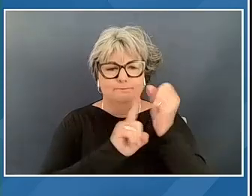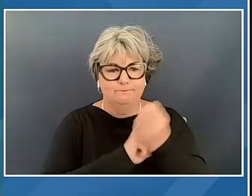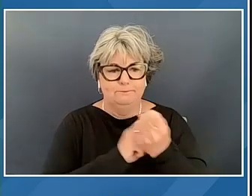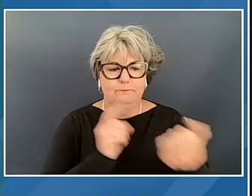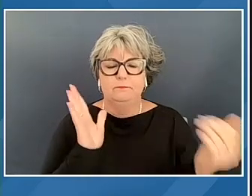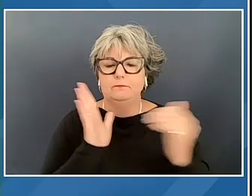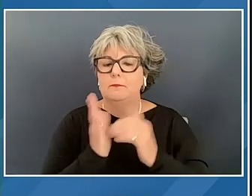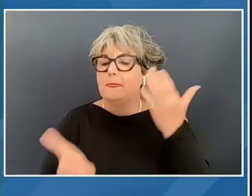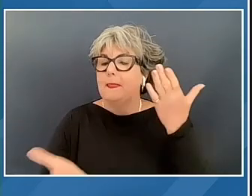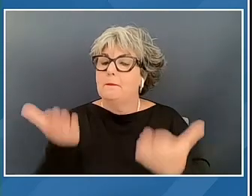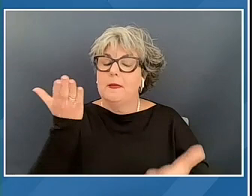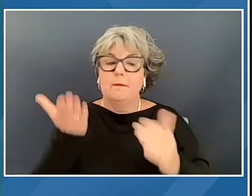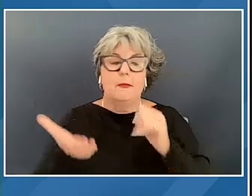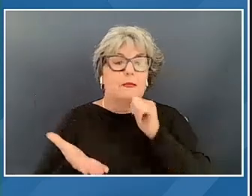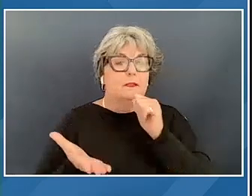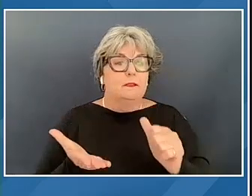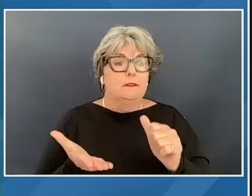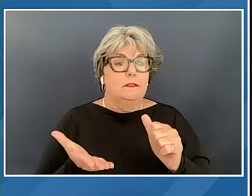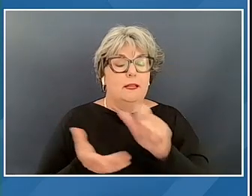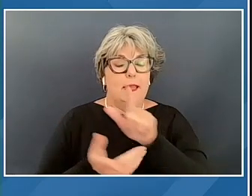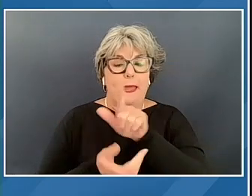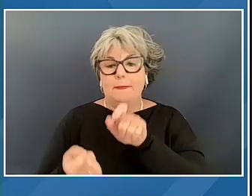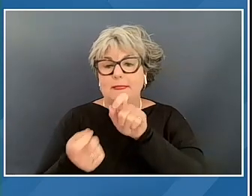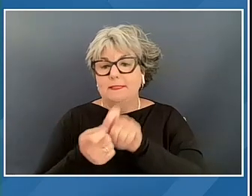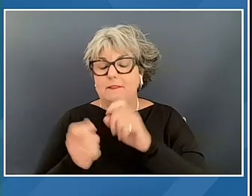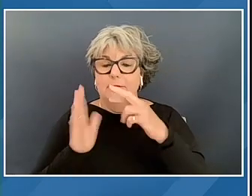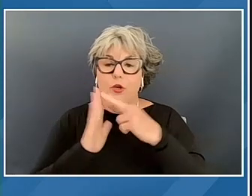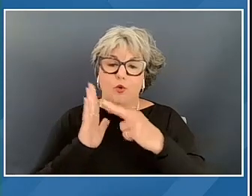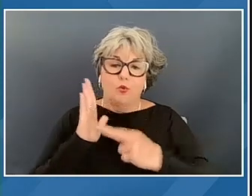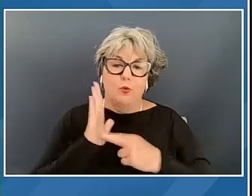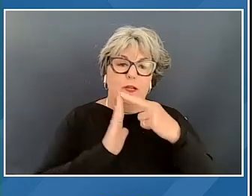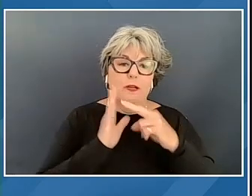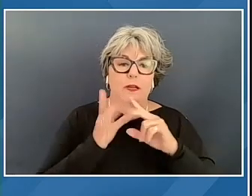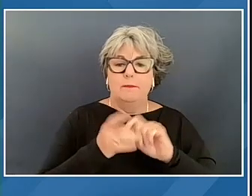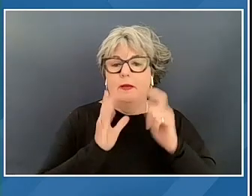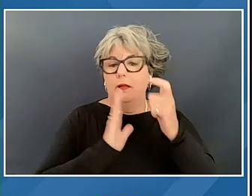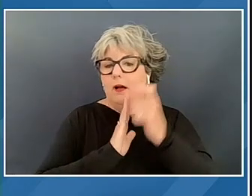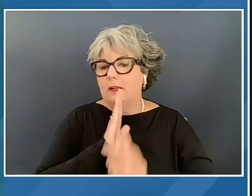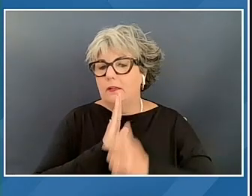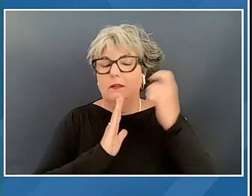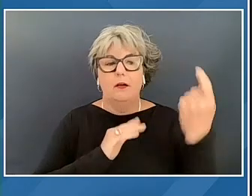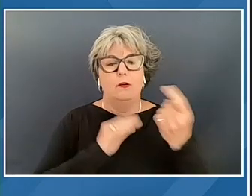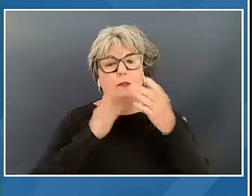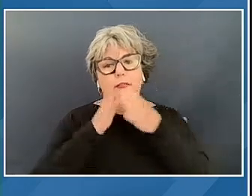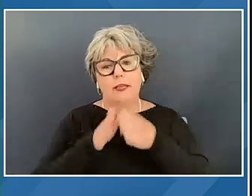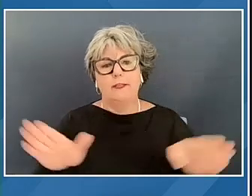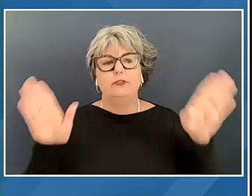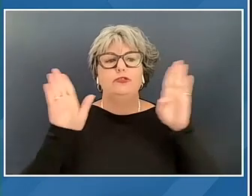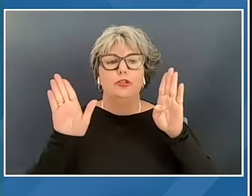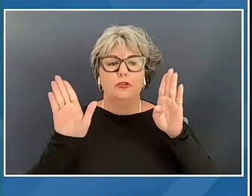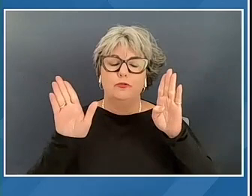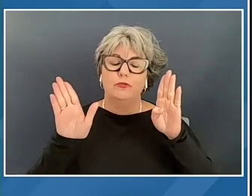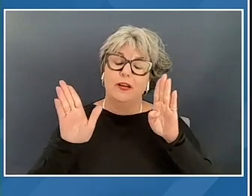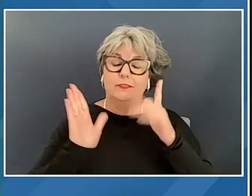may not be a specific regulation about automation other than a general sort of requirement that the Department should